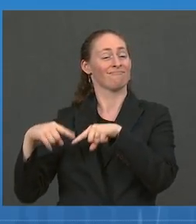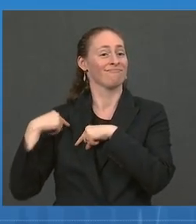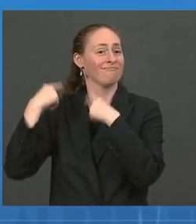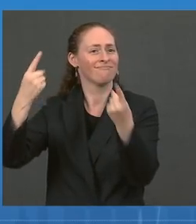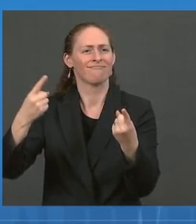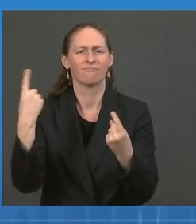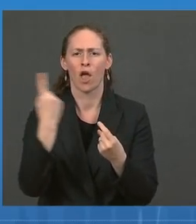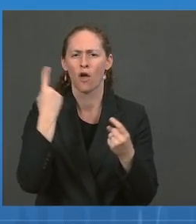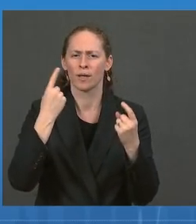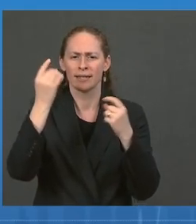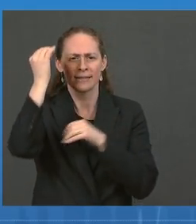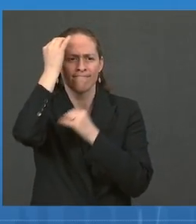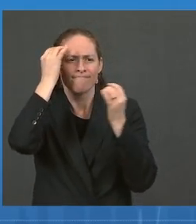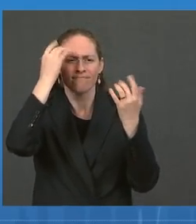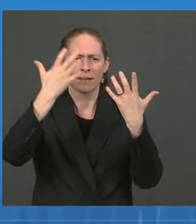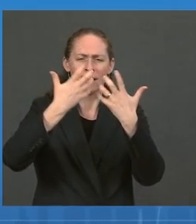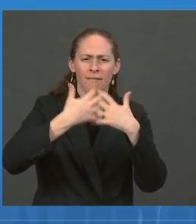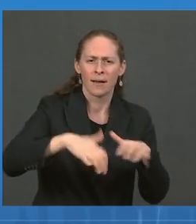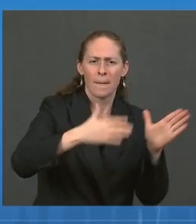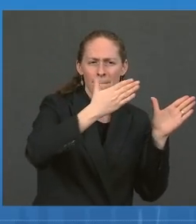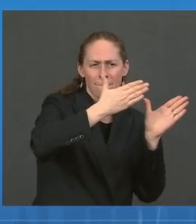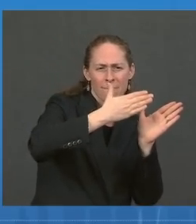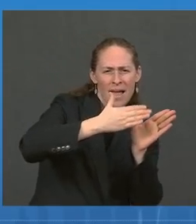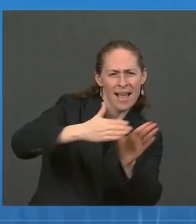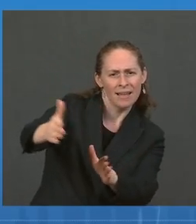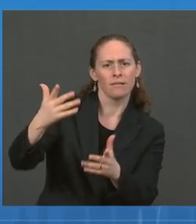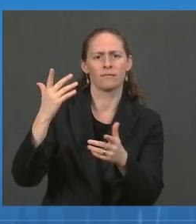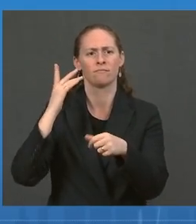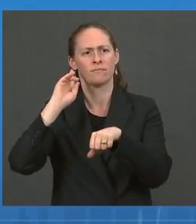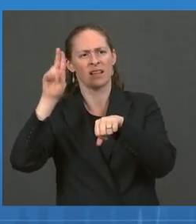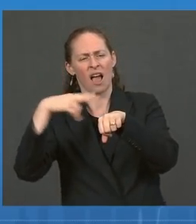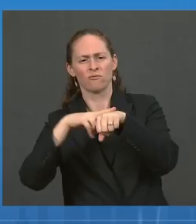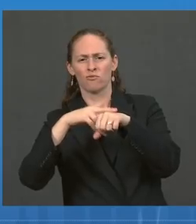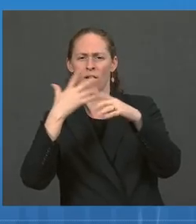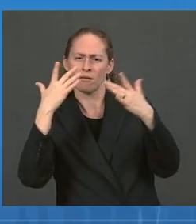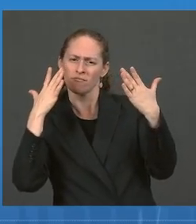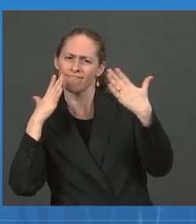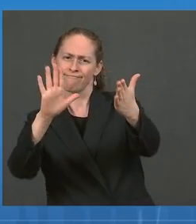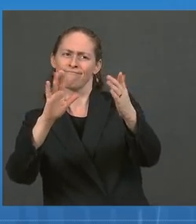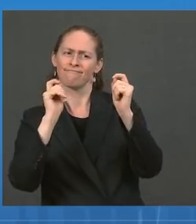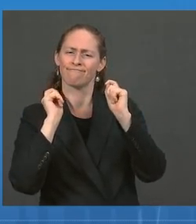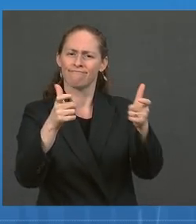Response and Pandemic Preparedness. A central tenet of our approach